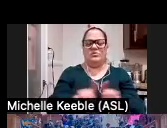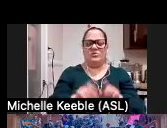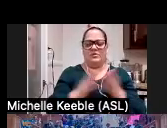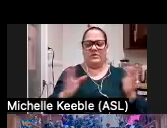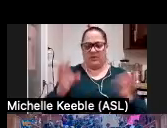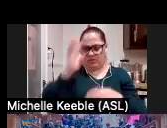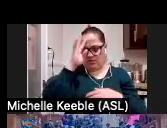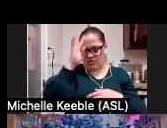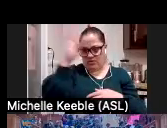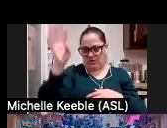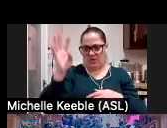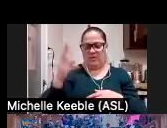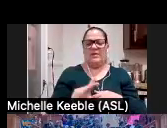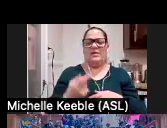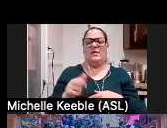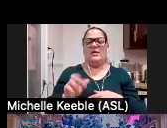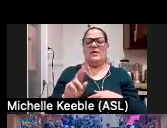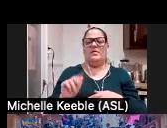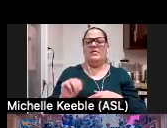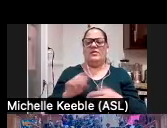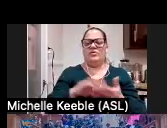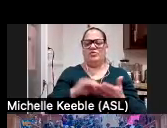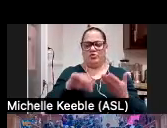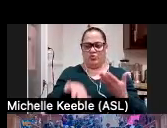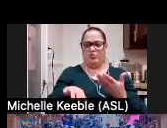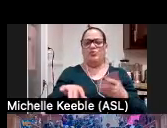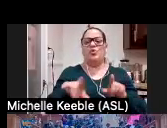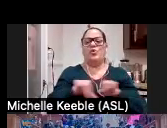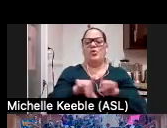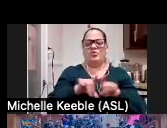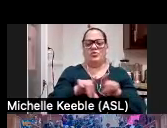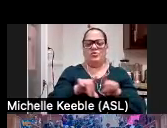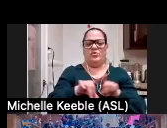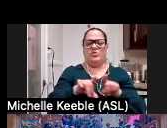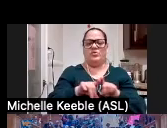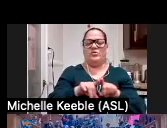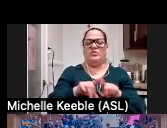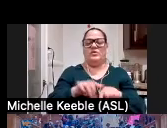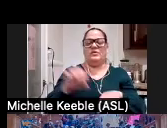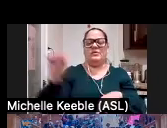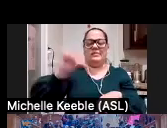by the Henry Viscardi students as well, such as like the hot sauce, um, and also from our